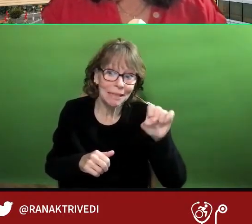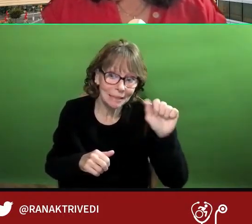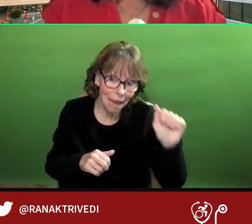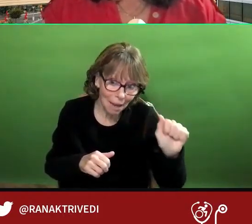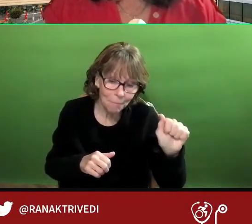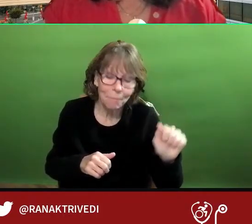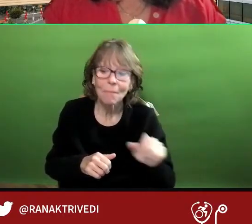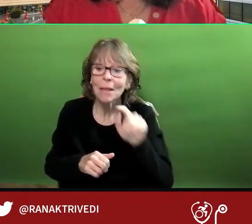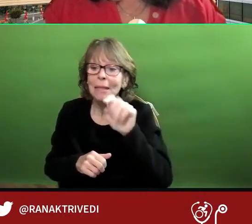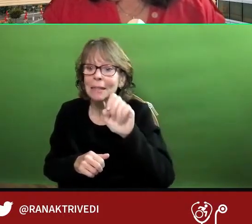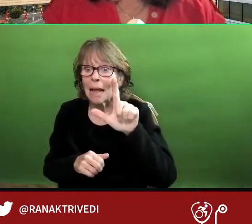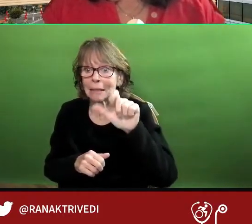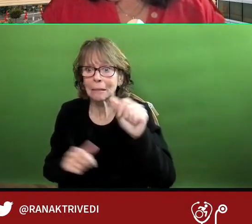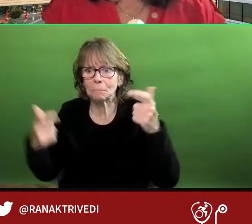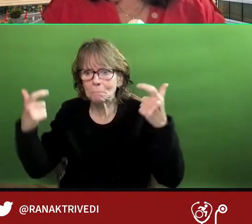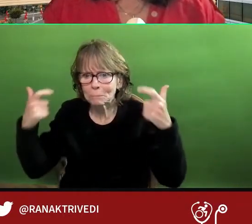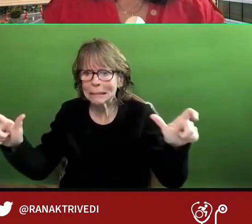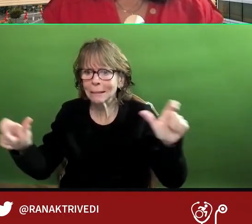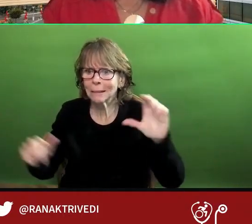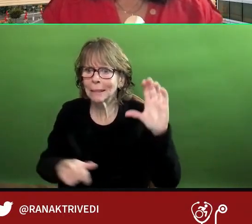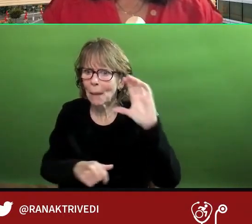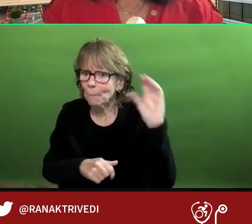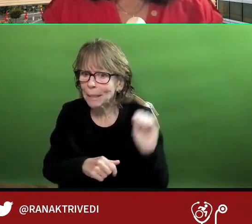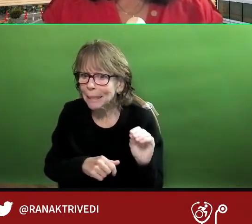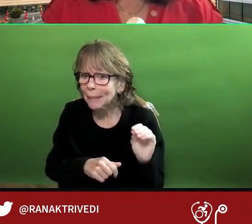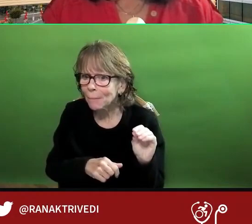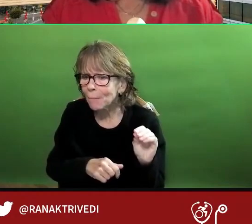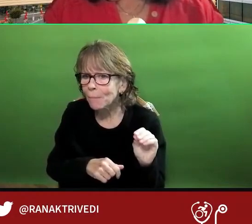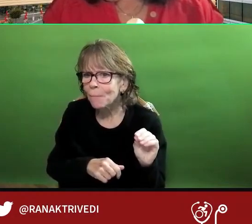So it's one way to think about it is if a caregiving was an industry it'd be in